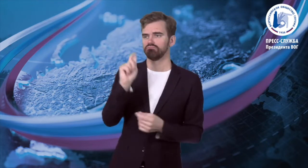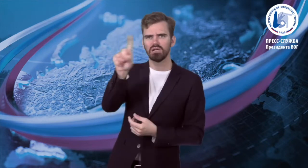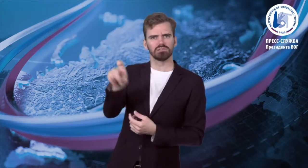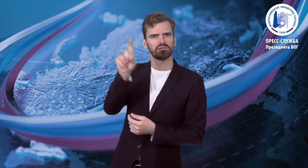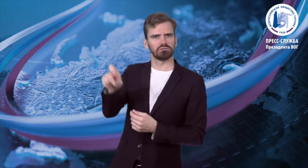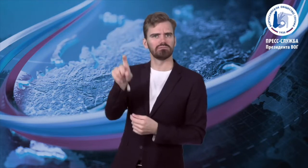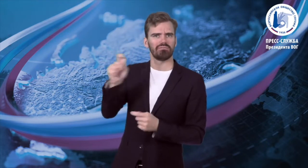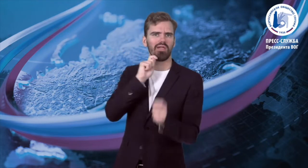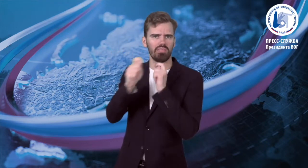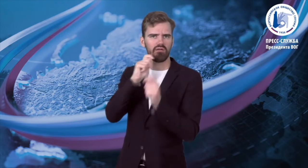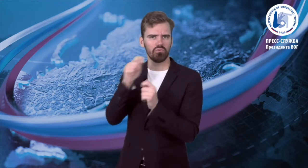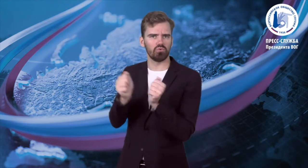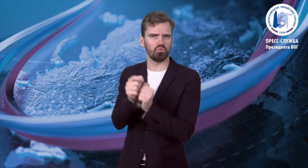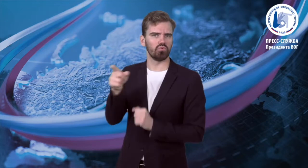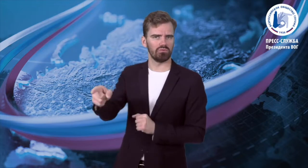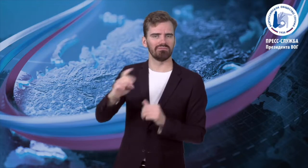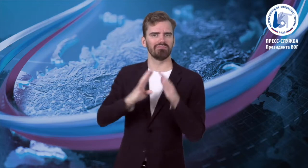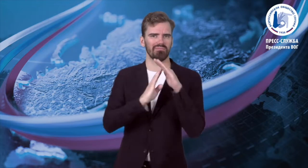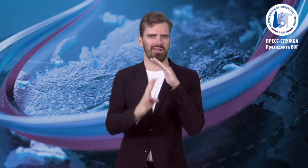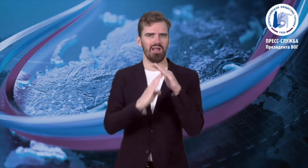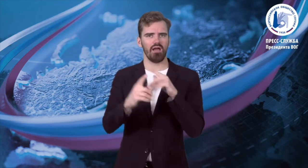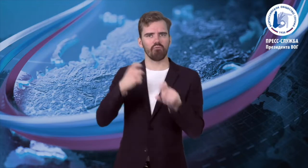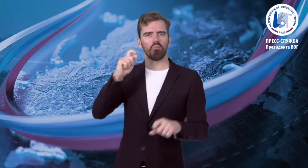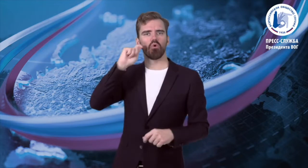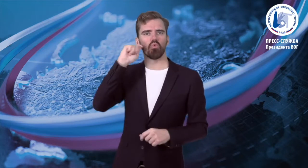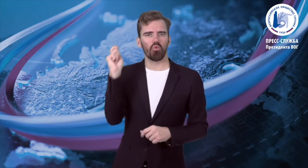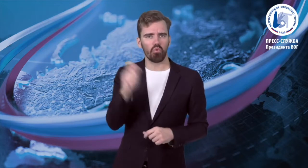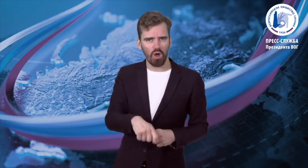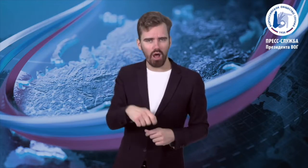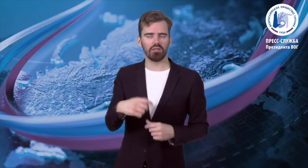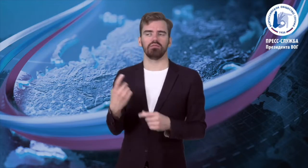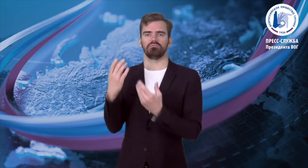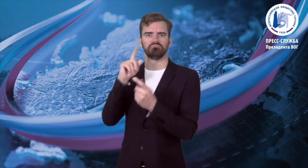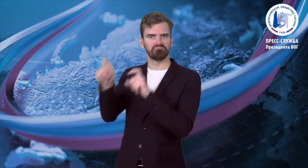We asked a few questions to deaf refugees from Ukraine and Vladimir Repin,